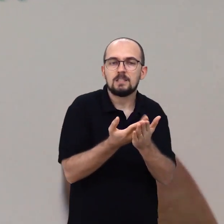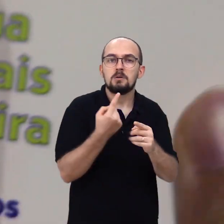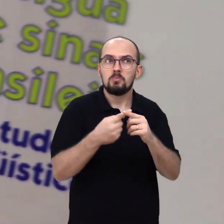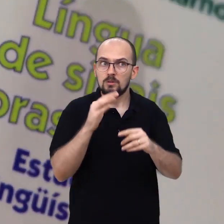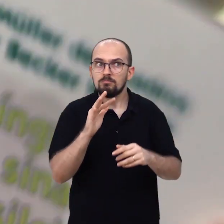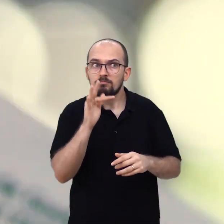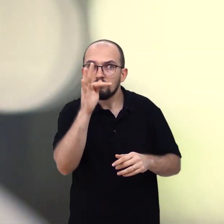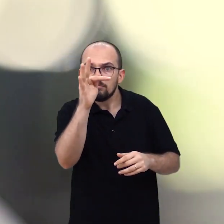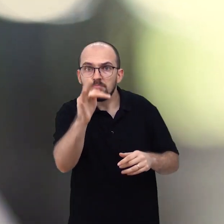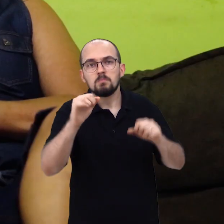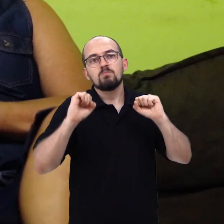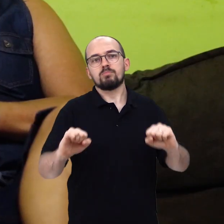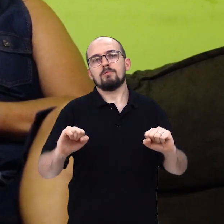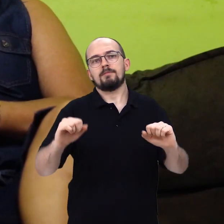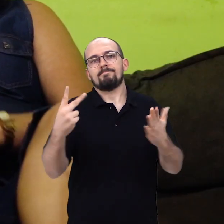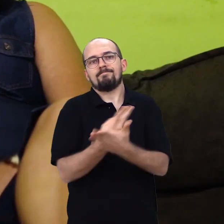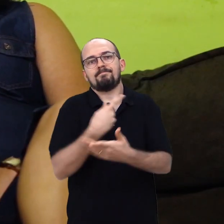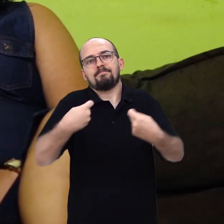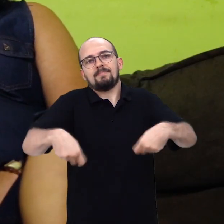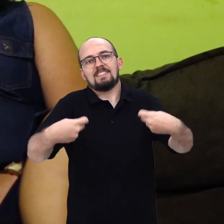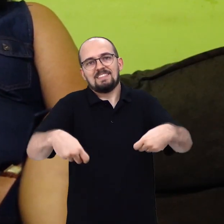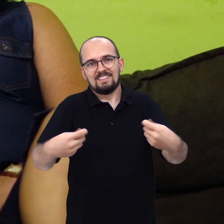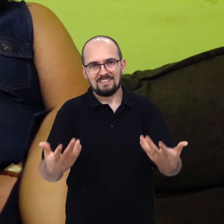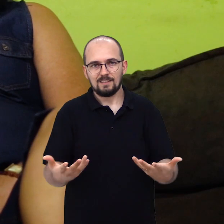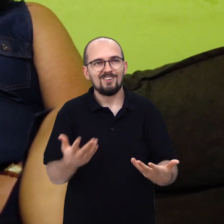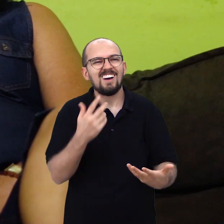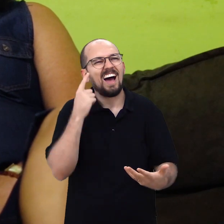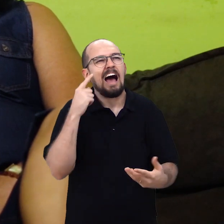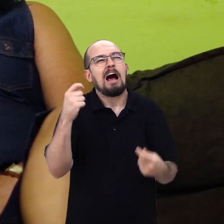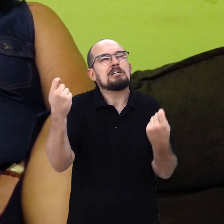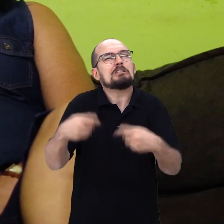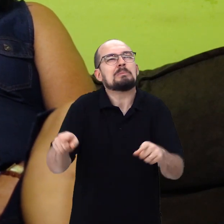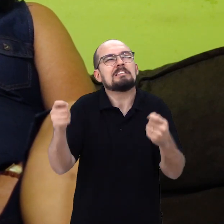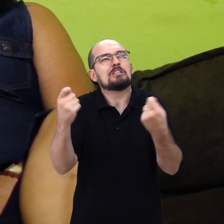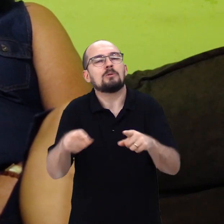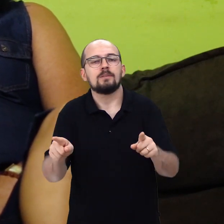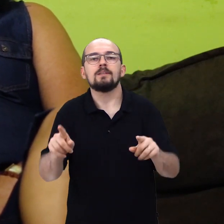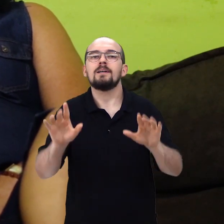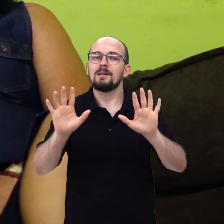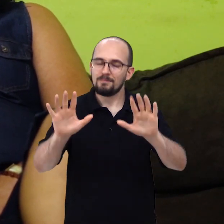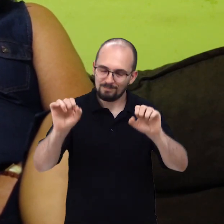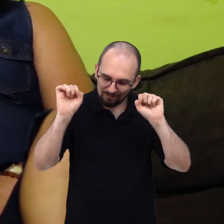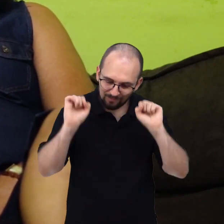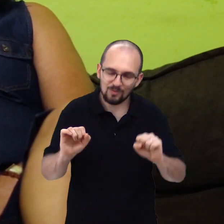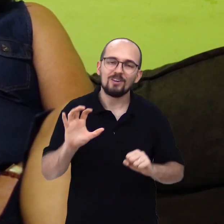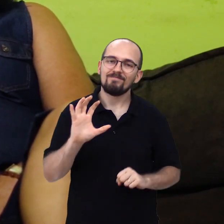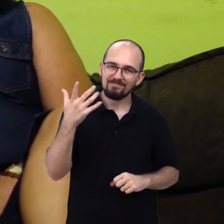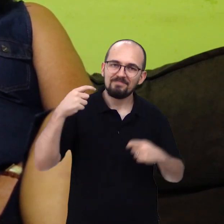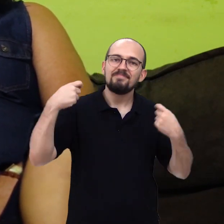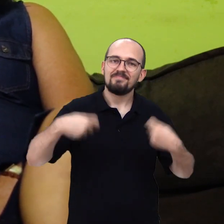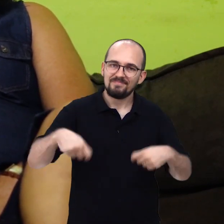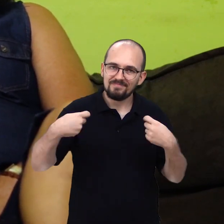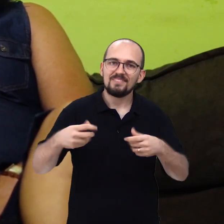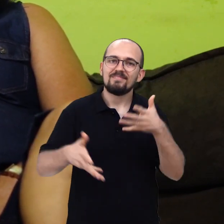Because sooner or later it'll definitely be necessary. It's no use saying that it won't because there are times that you need it.